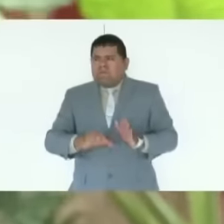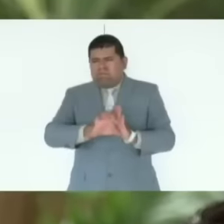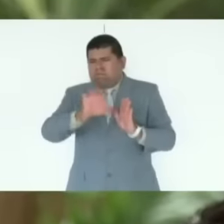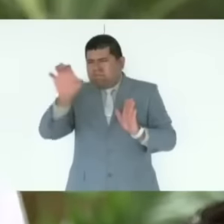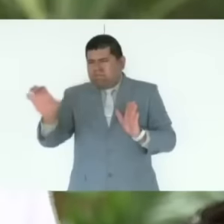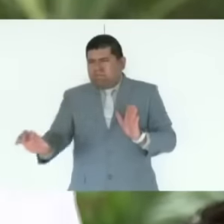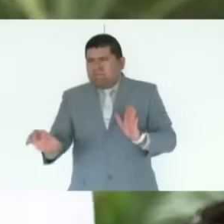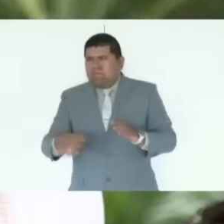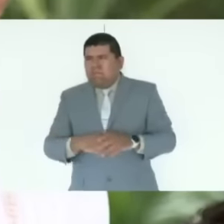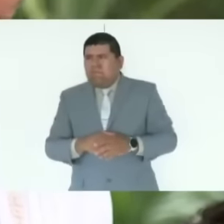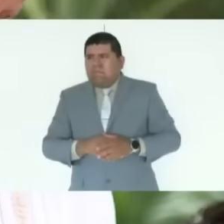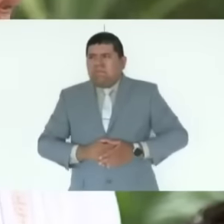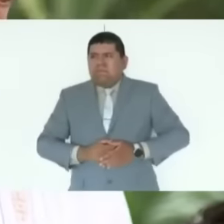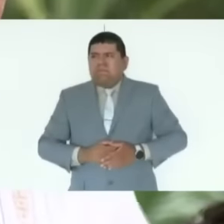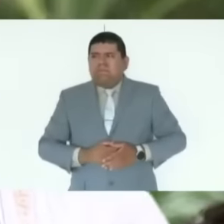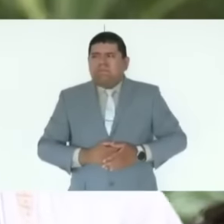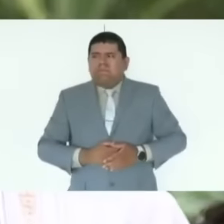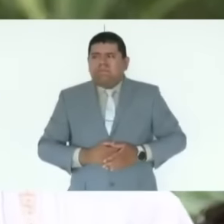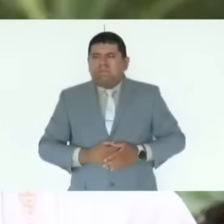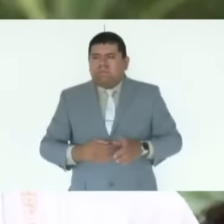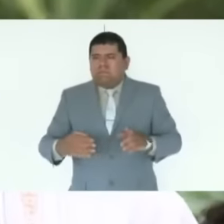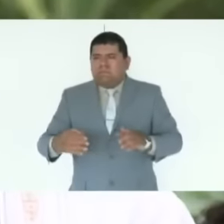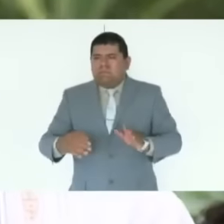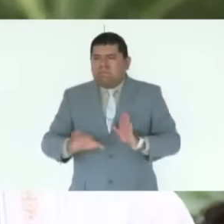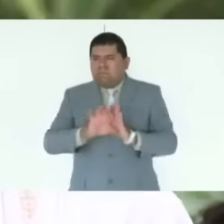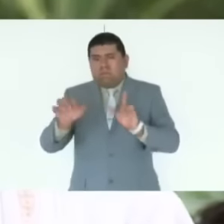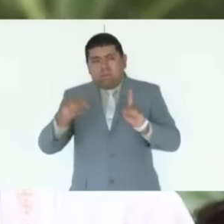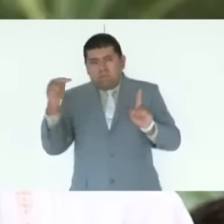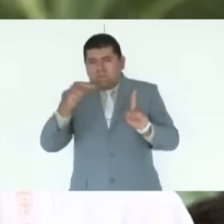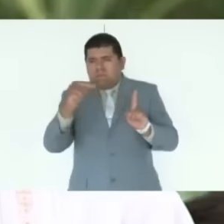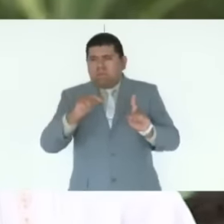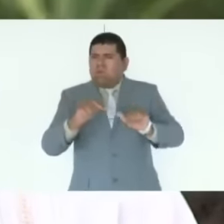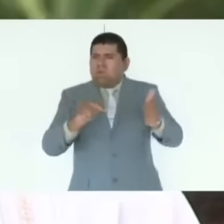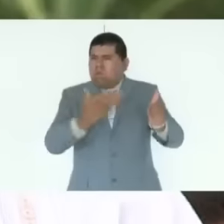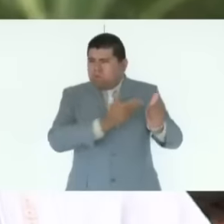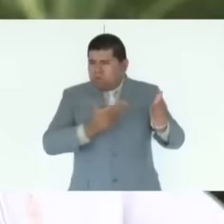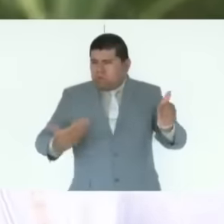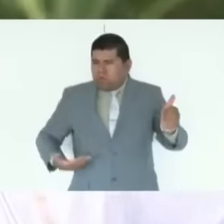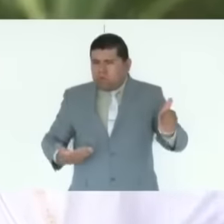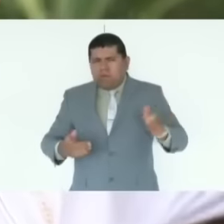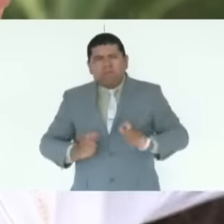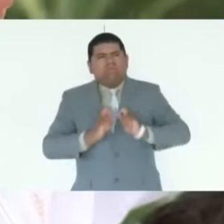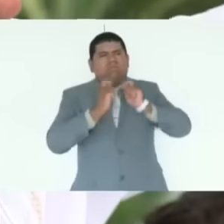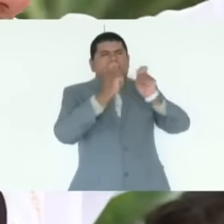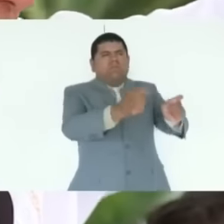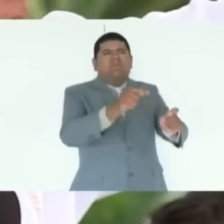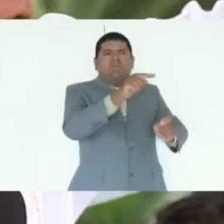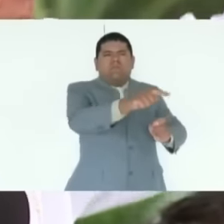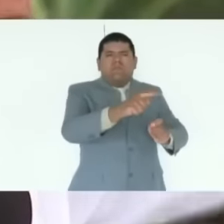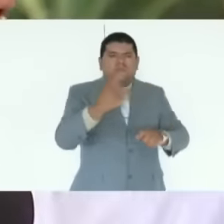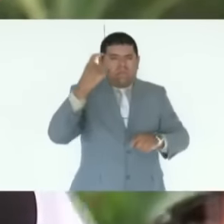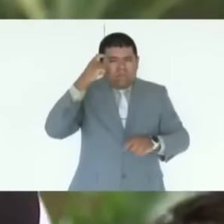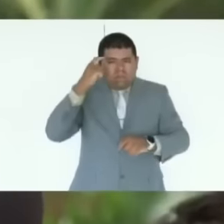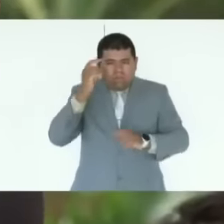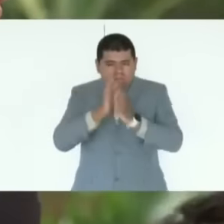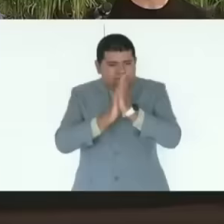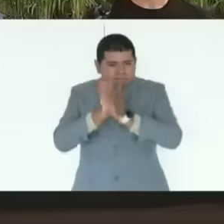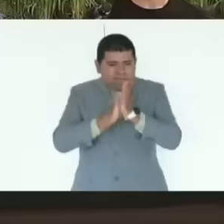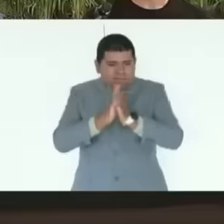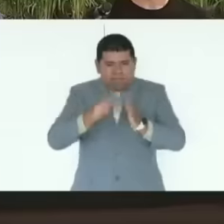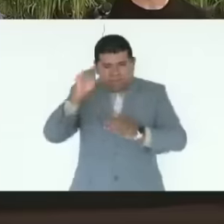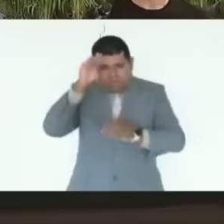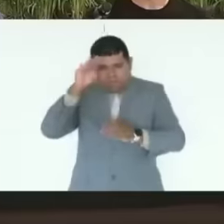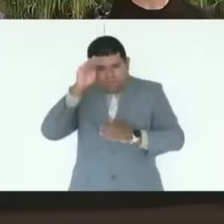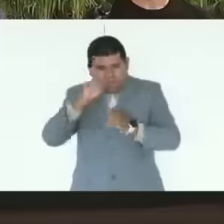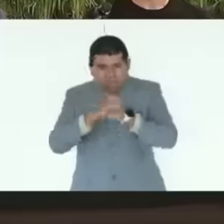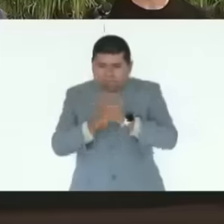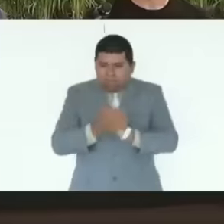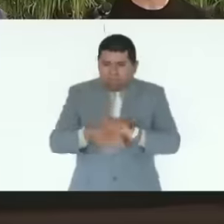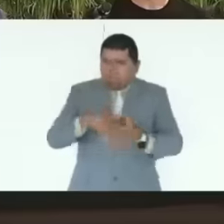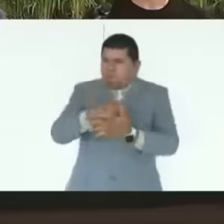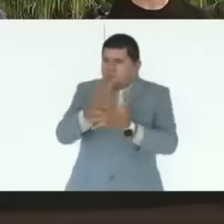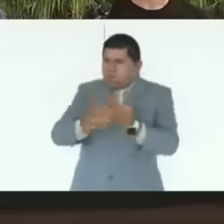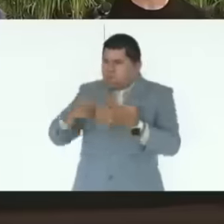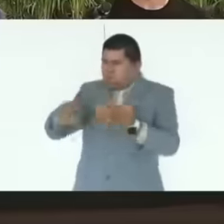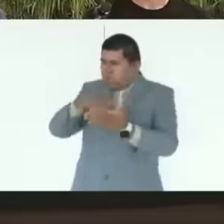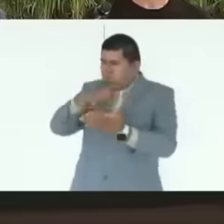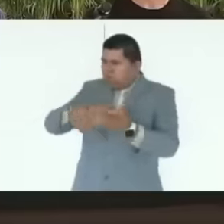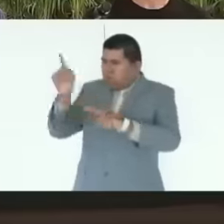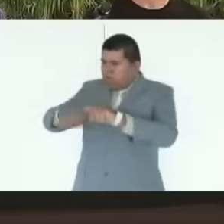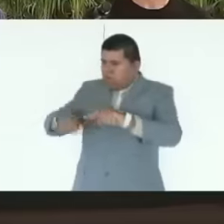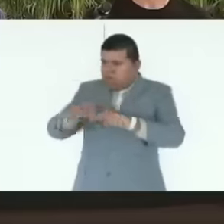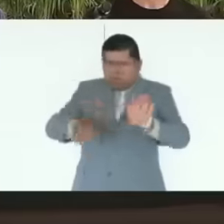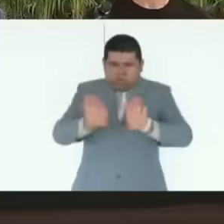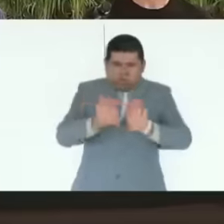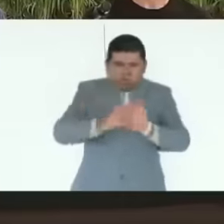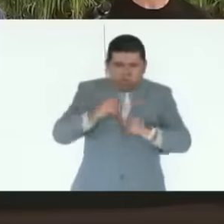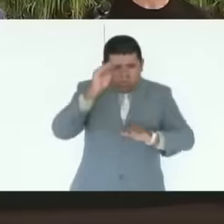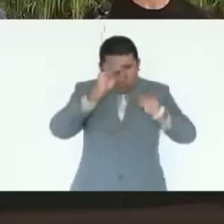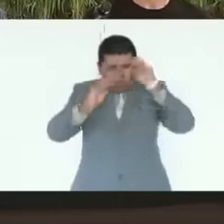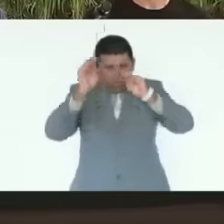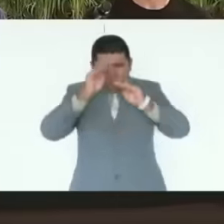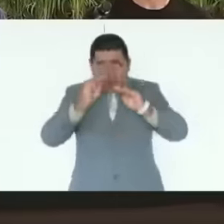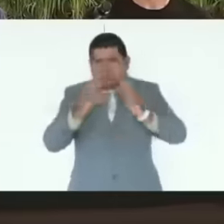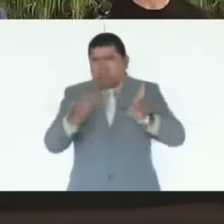they had become president they would already be thinking about how to cancel all the welfare programs and now